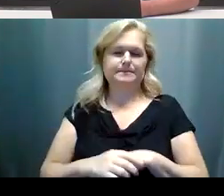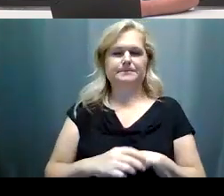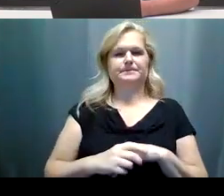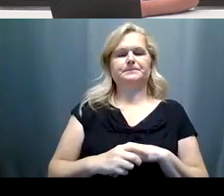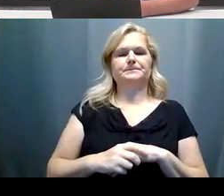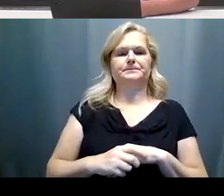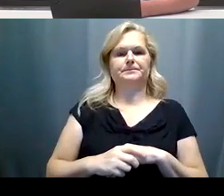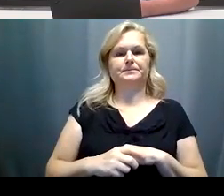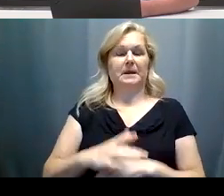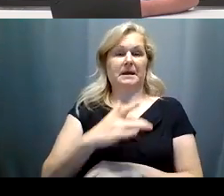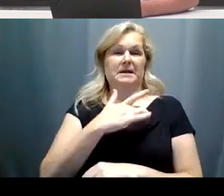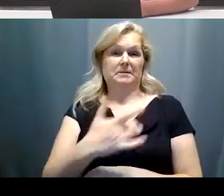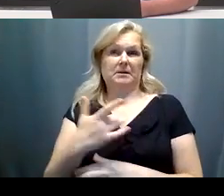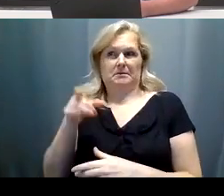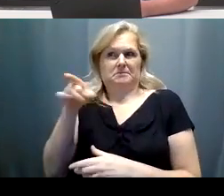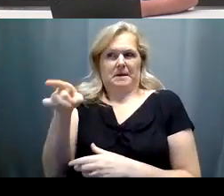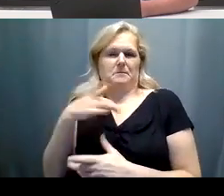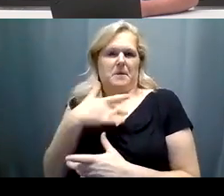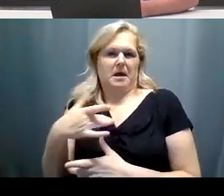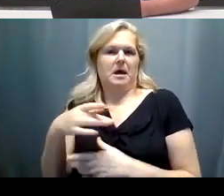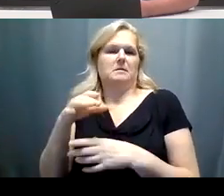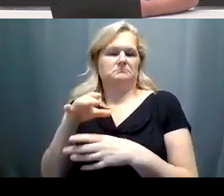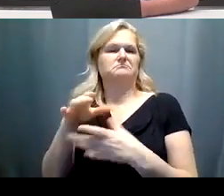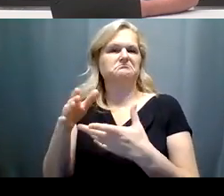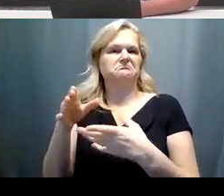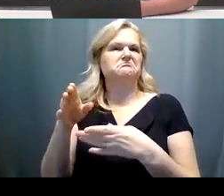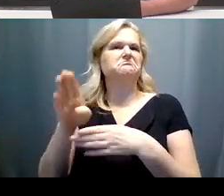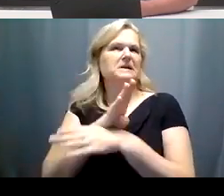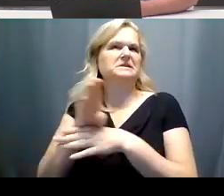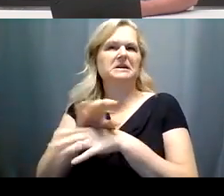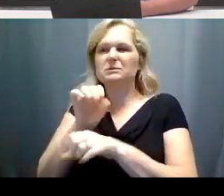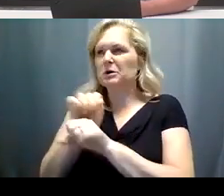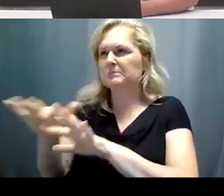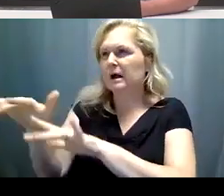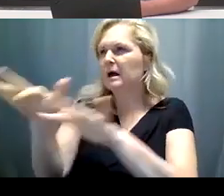Typically, busy work environment There's a lot of support from your team members